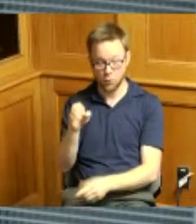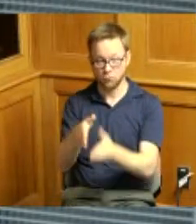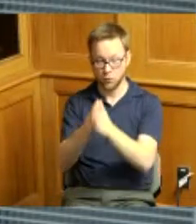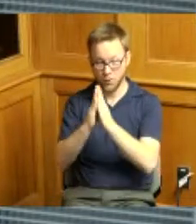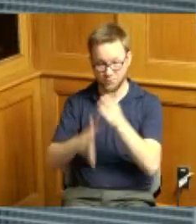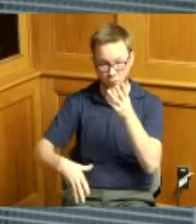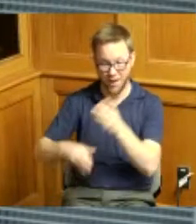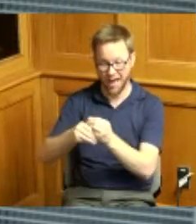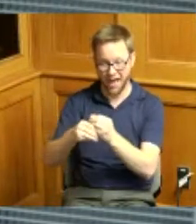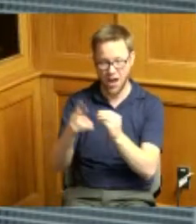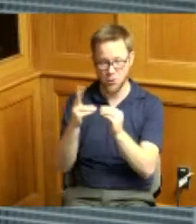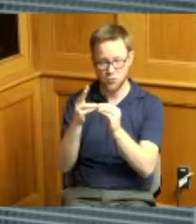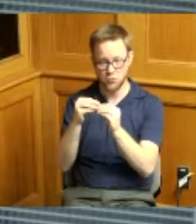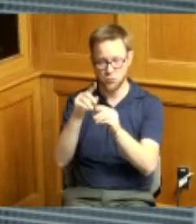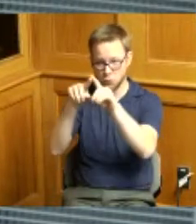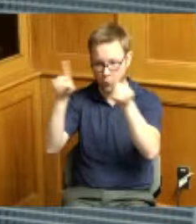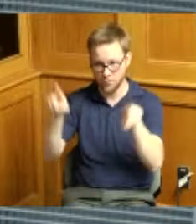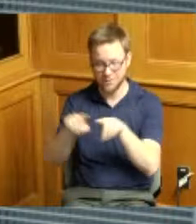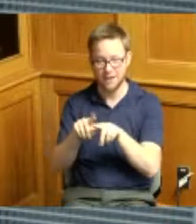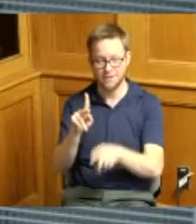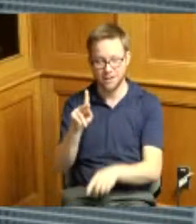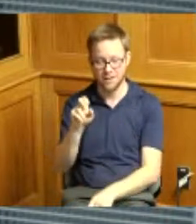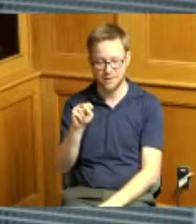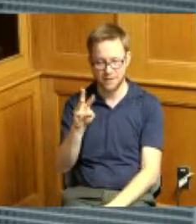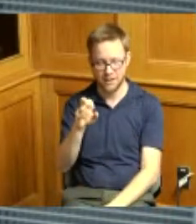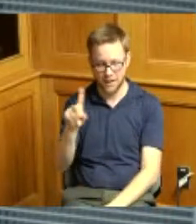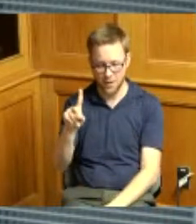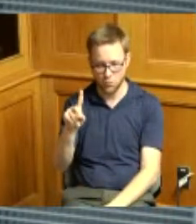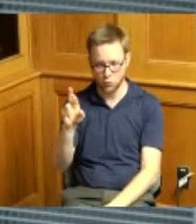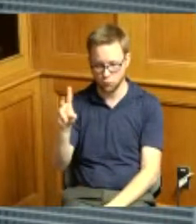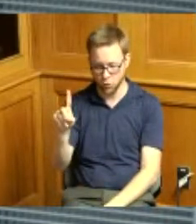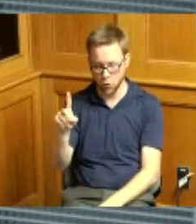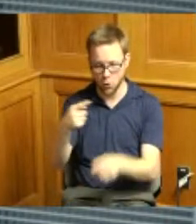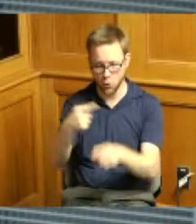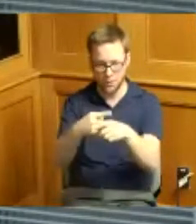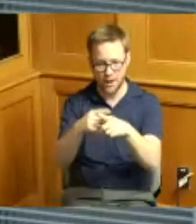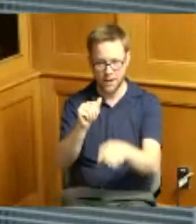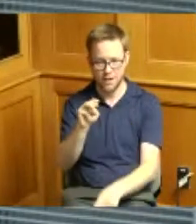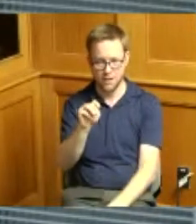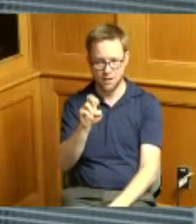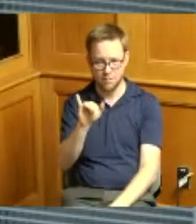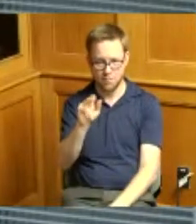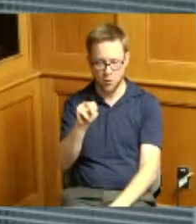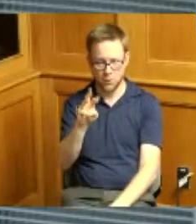so this adds signs at Kenwood Road in American way in Plainfield Road at large view drive